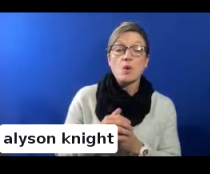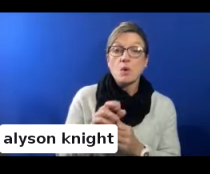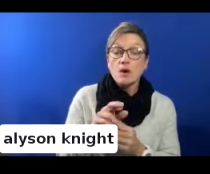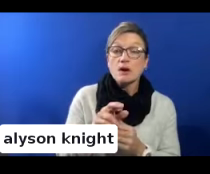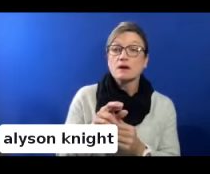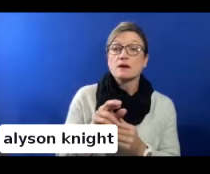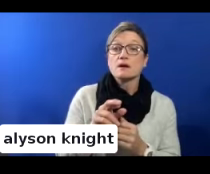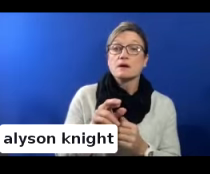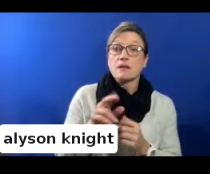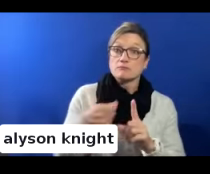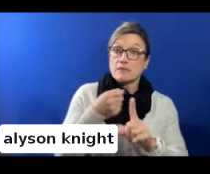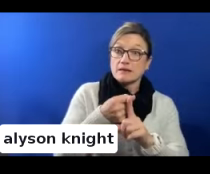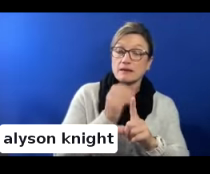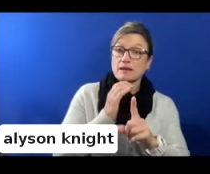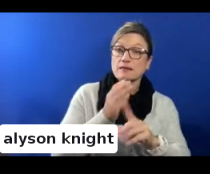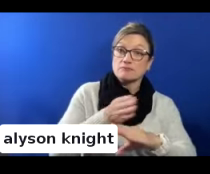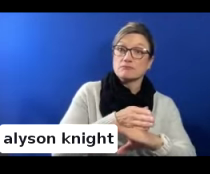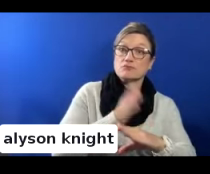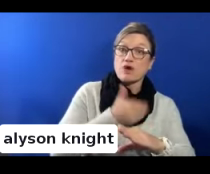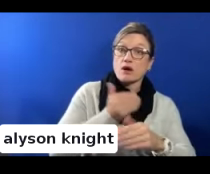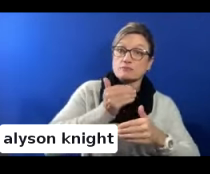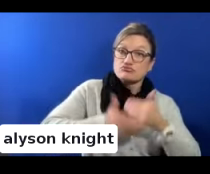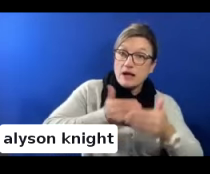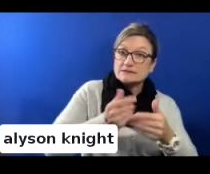What worked and what didn't work?